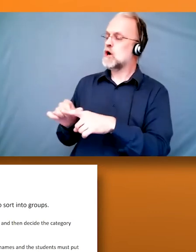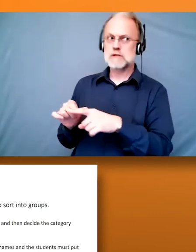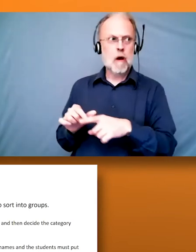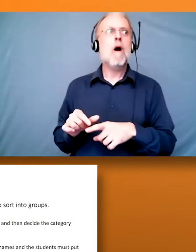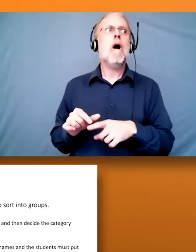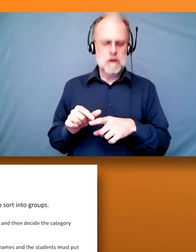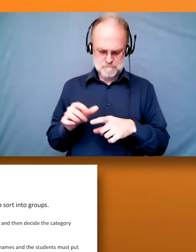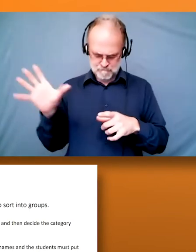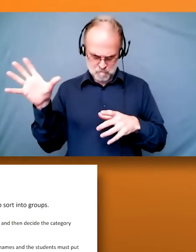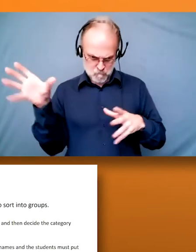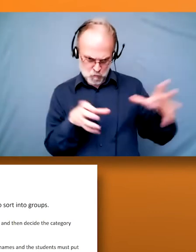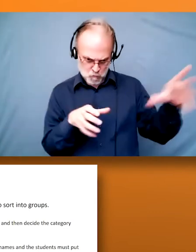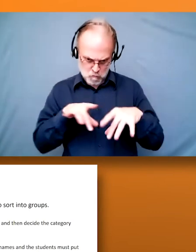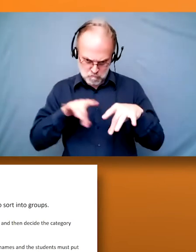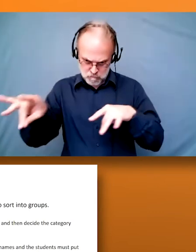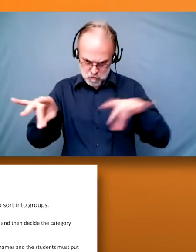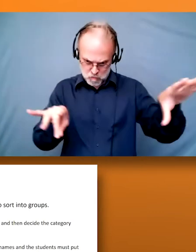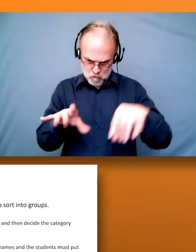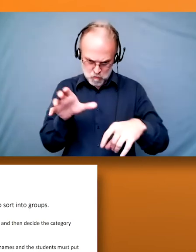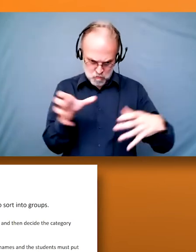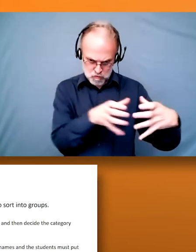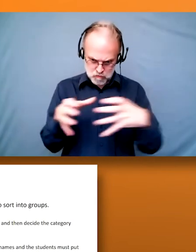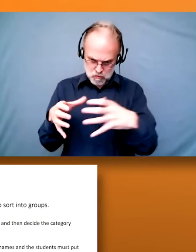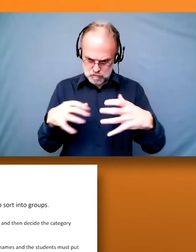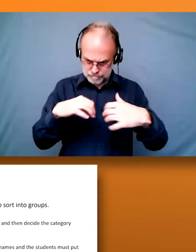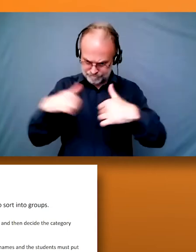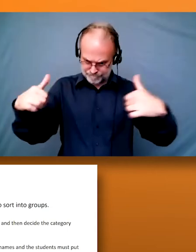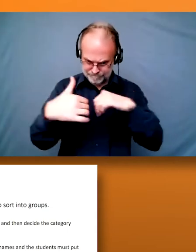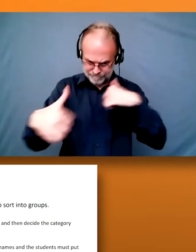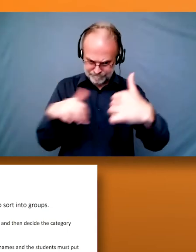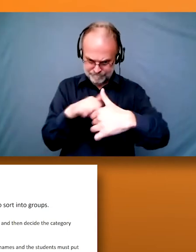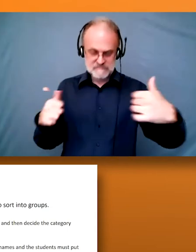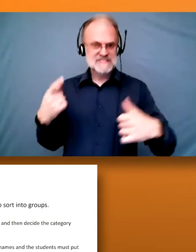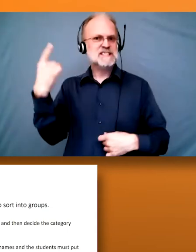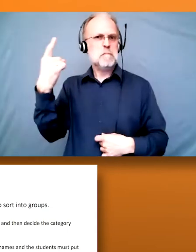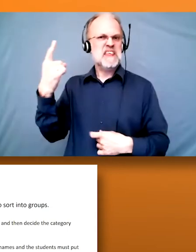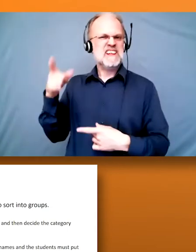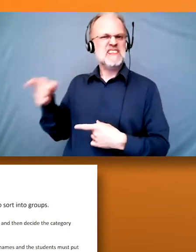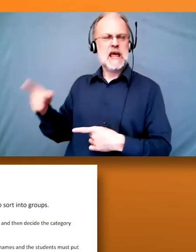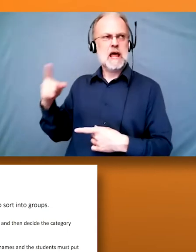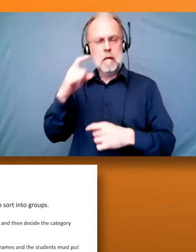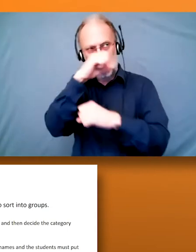and they have to group them based on some characteristic that they come up.